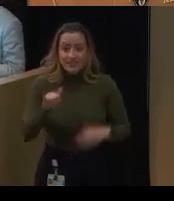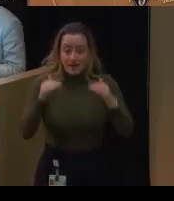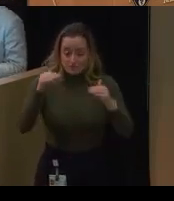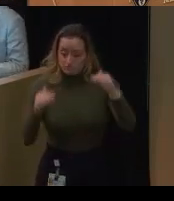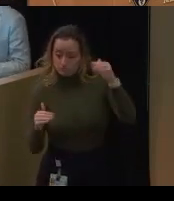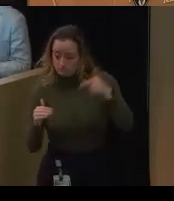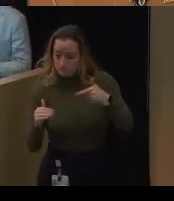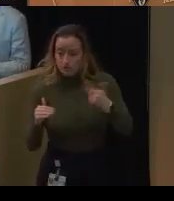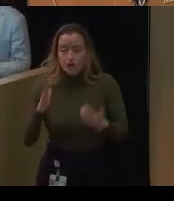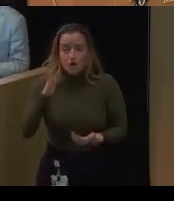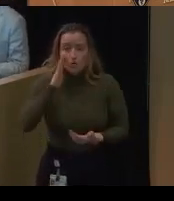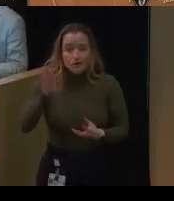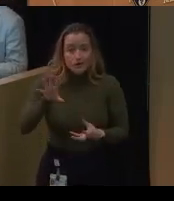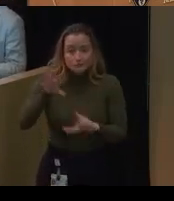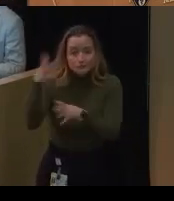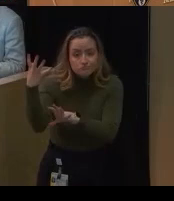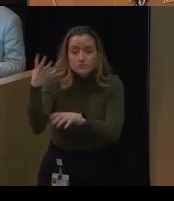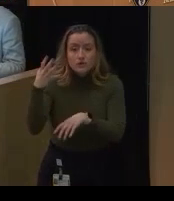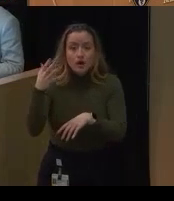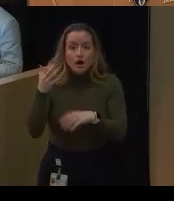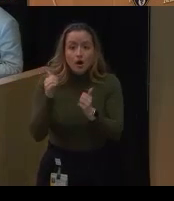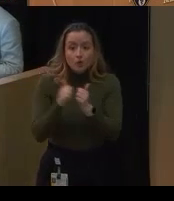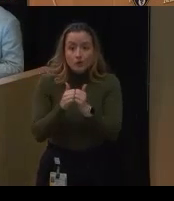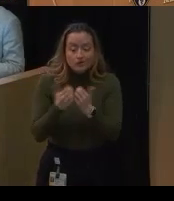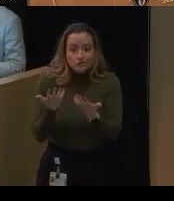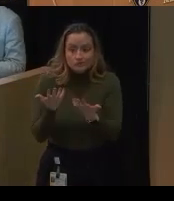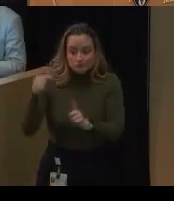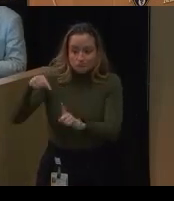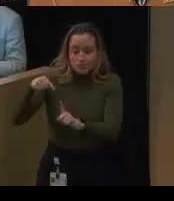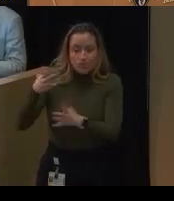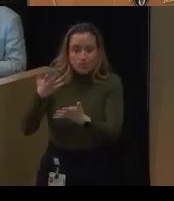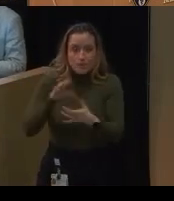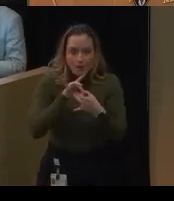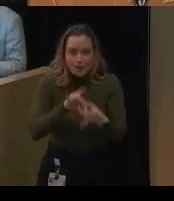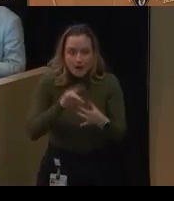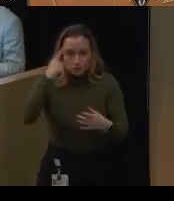disruption in theory of Mind per se versus other aspects of cognition that are disrupted in the